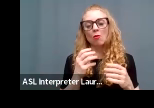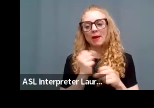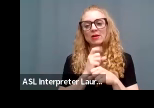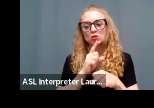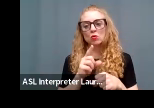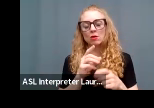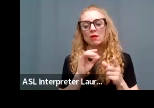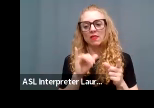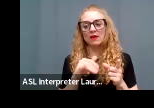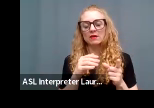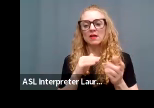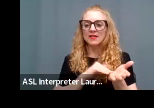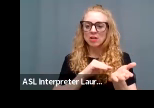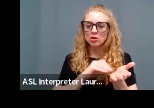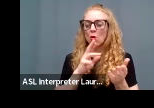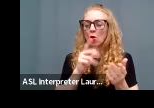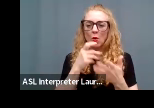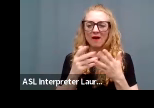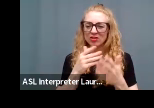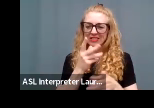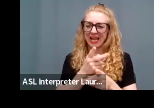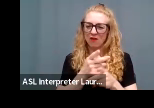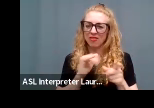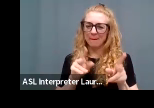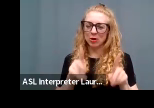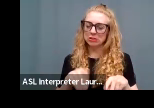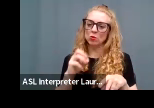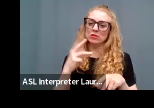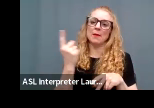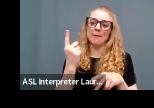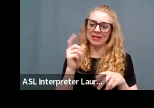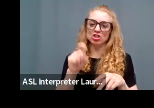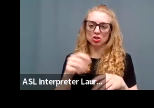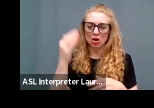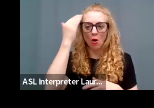the physician or whoever the primary caregiver is or somebody should be made aware that his